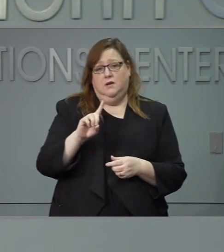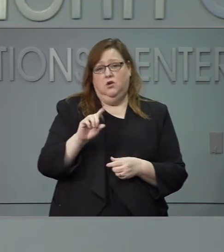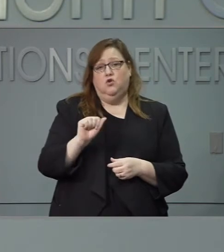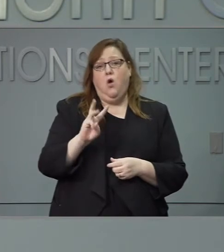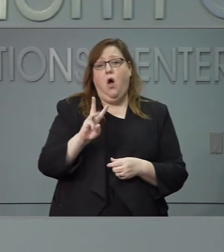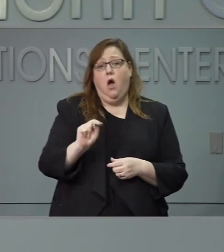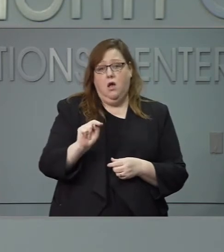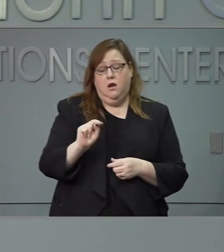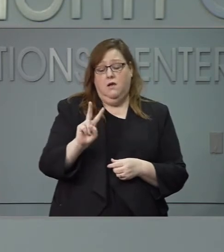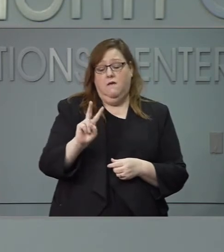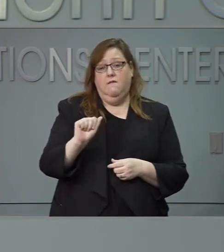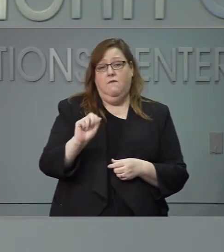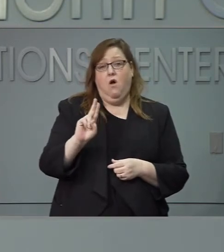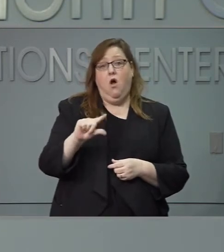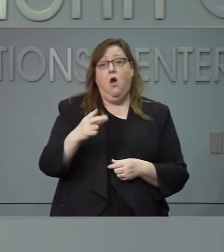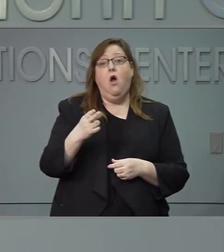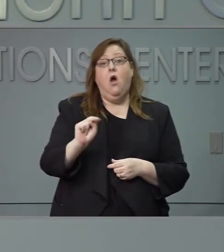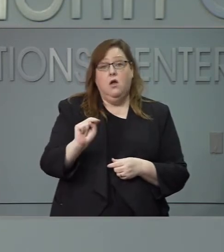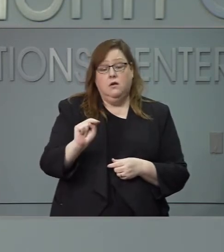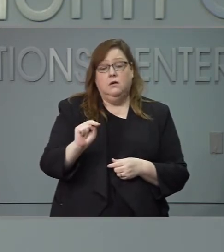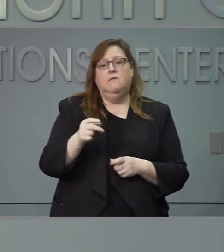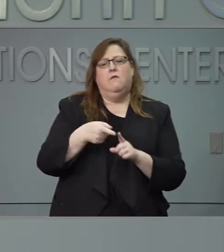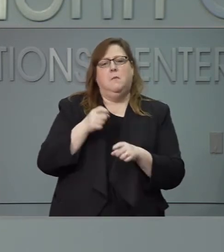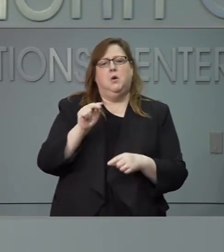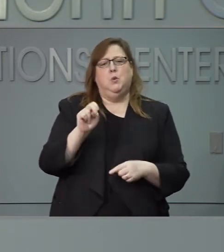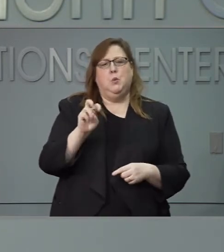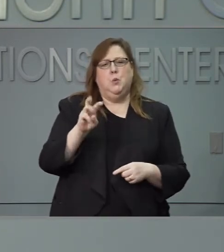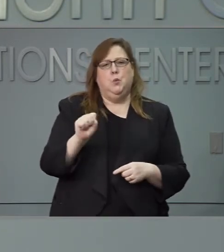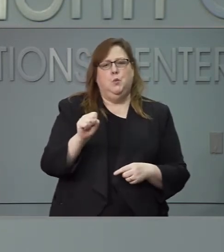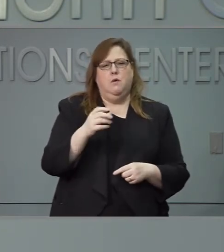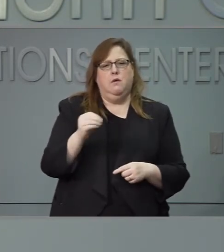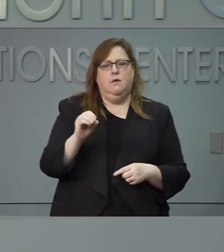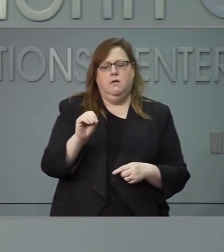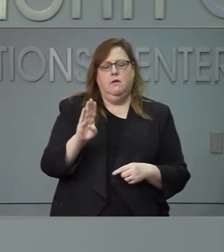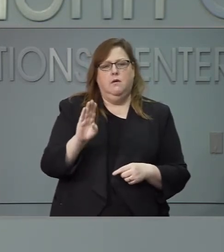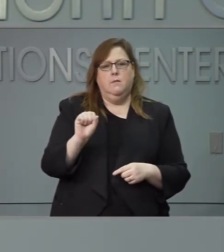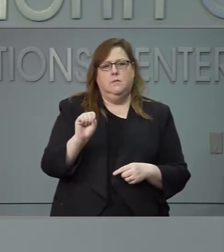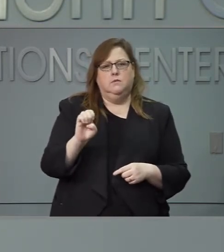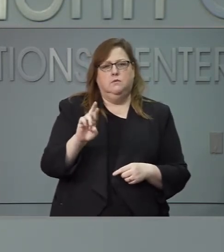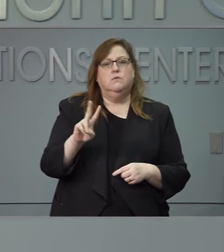PUEDA UTILIZAR ESTO EN VALES, PARA LLEVAR A LAS ESCUELAS, NO